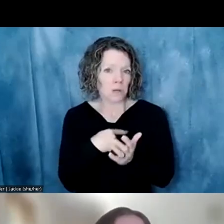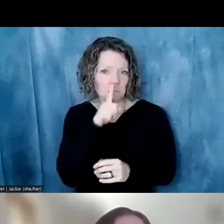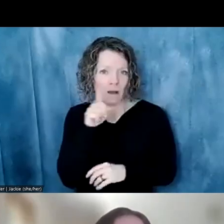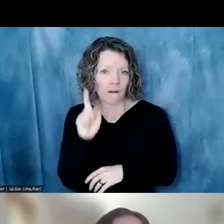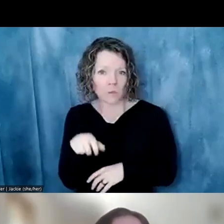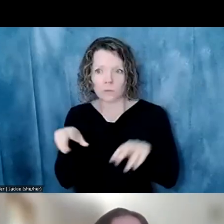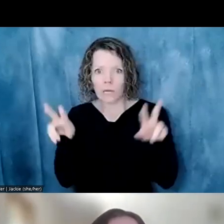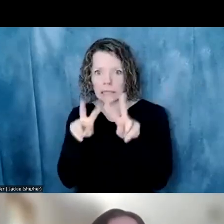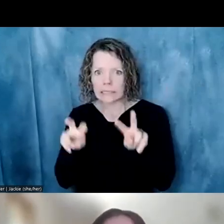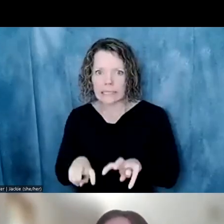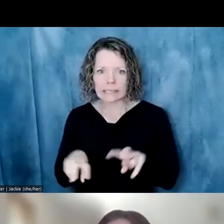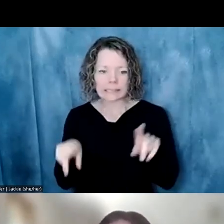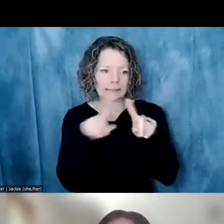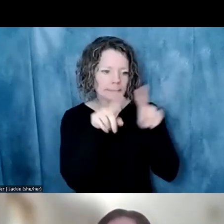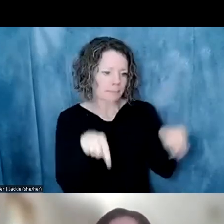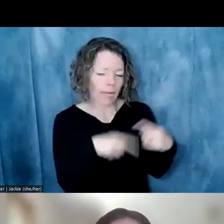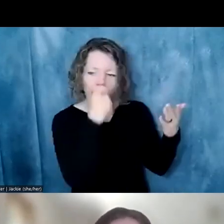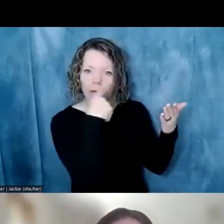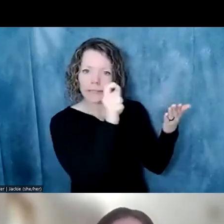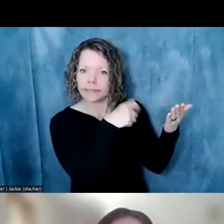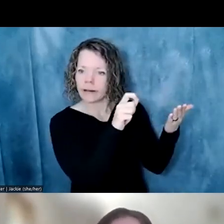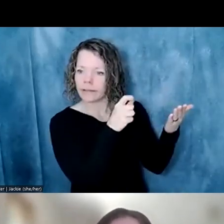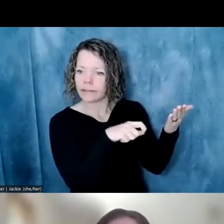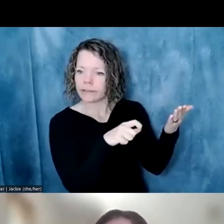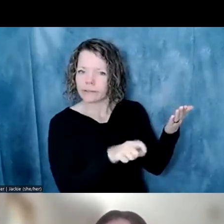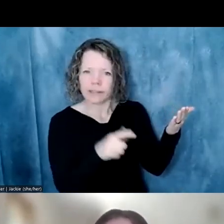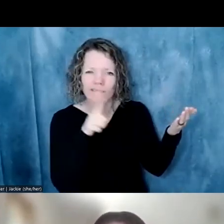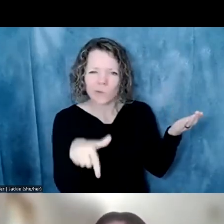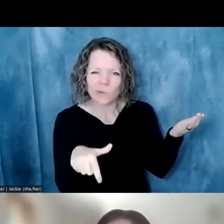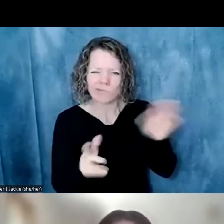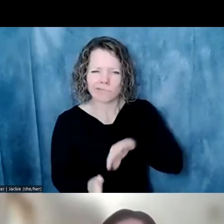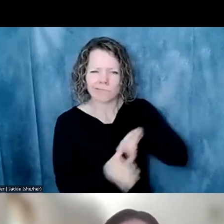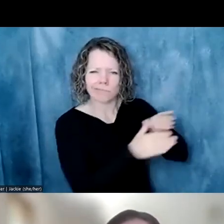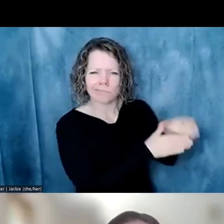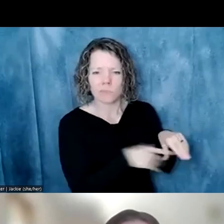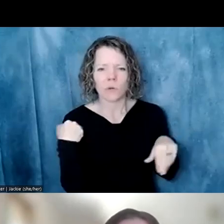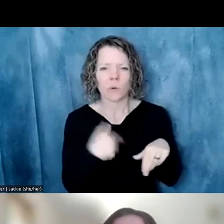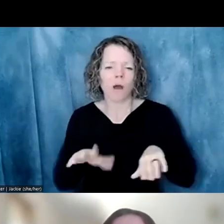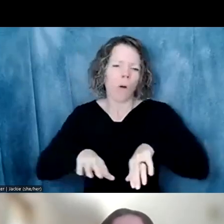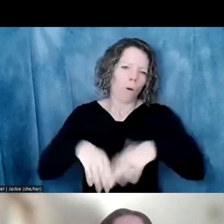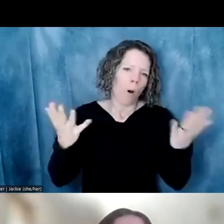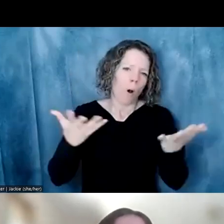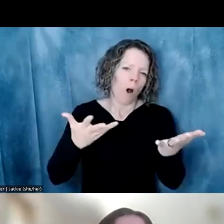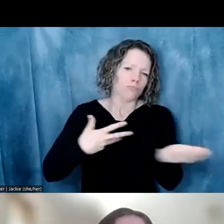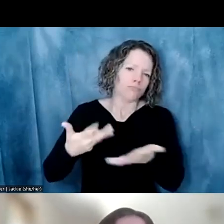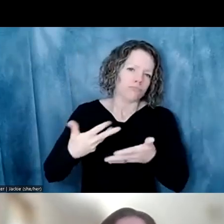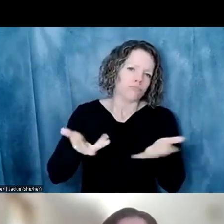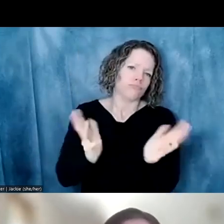So the nature and flavor of a conversation, what you can glean in terms of information about where